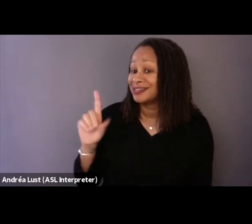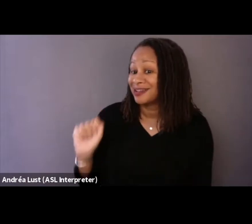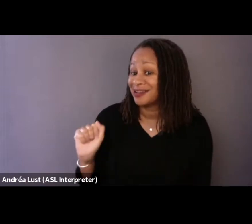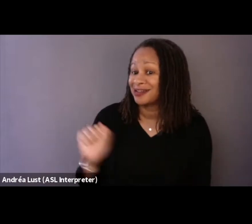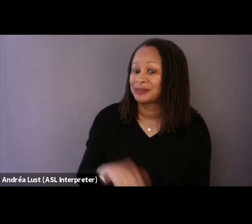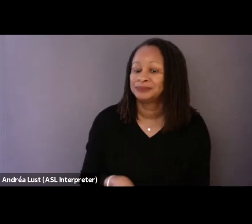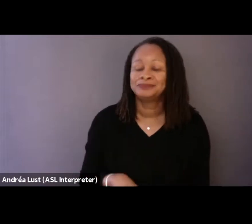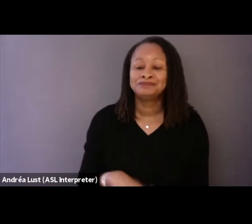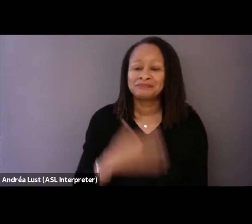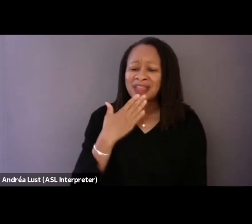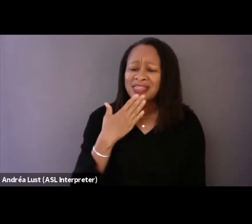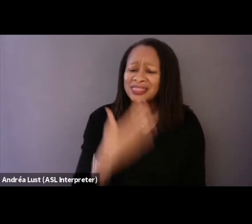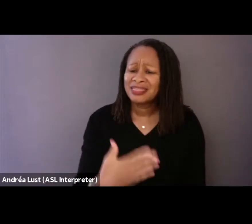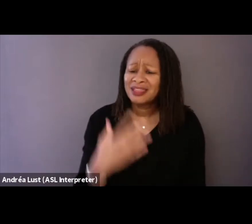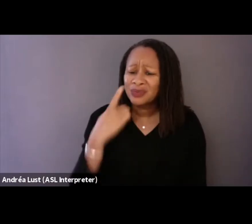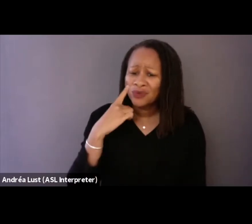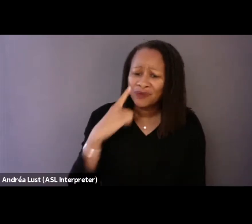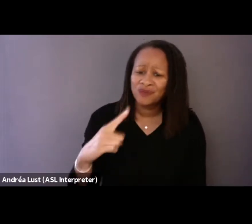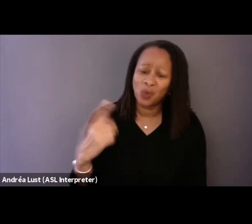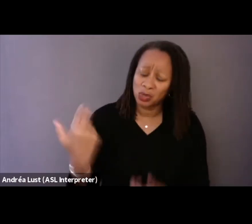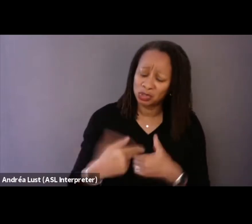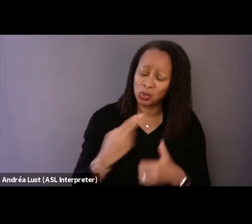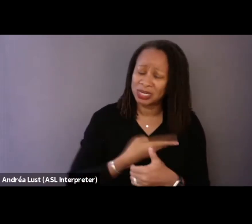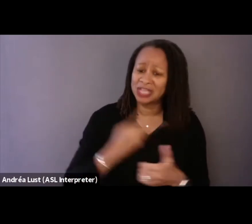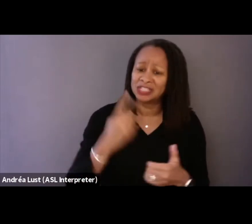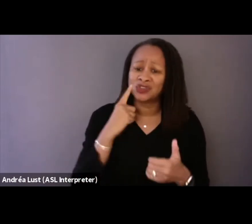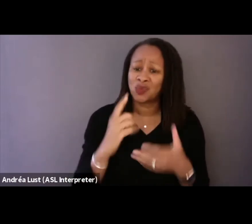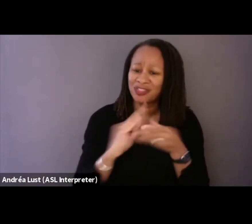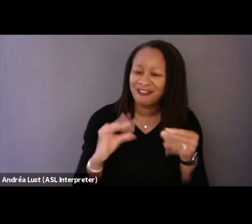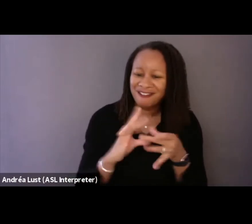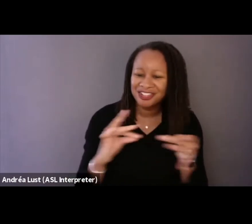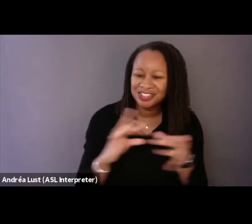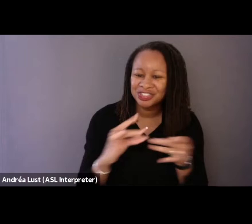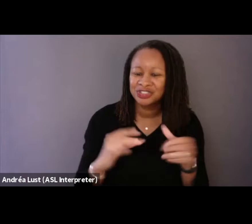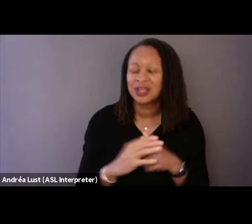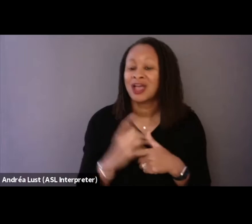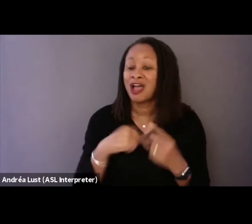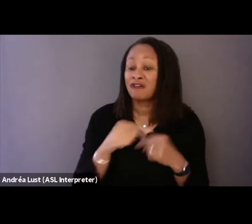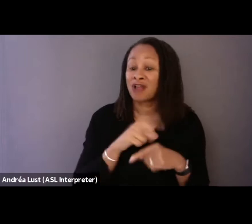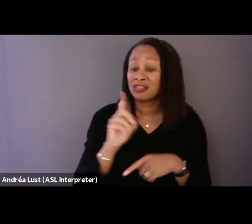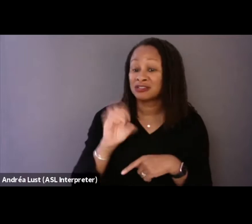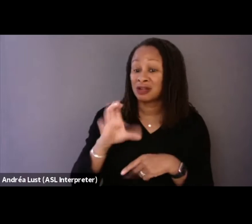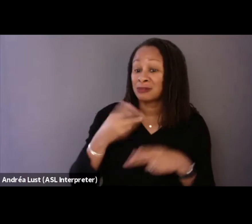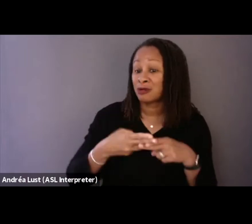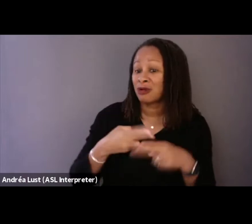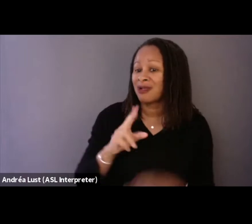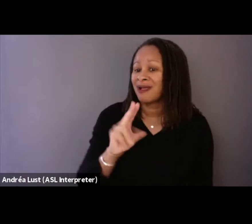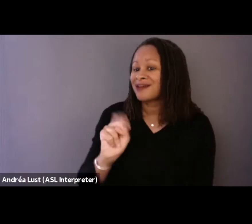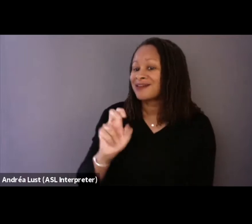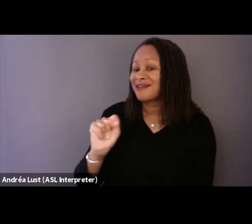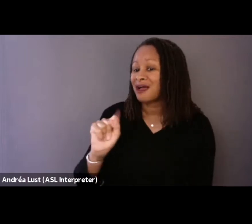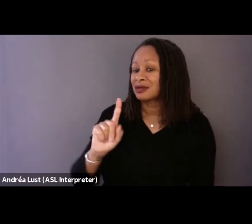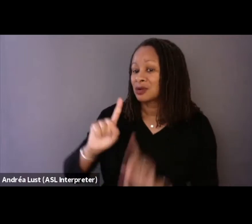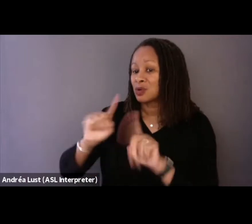Thank you for joining us for this conversation around the documentary "Not Going Quietly",